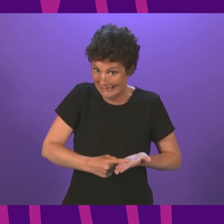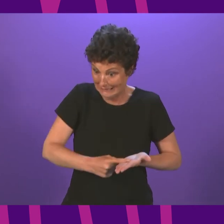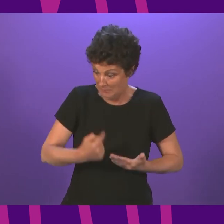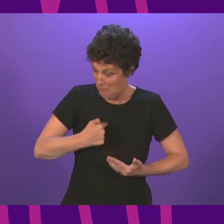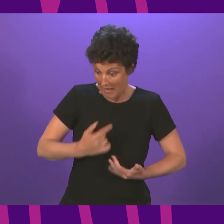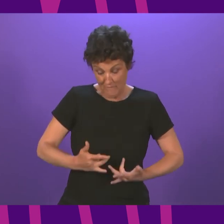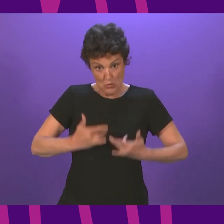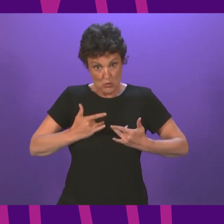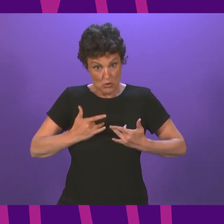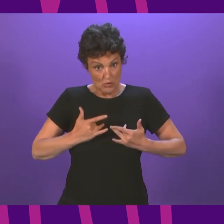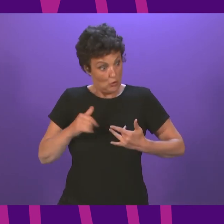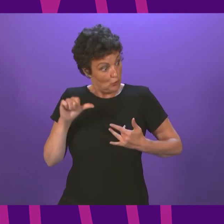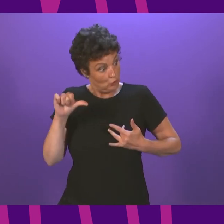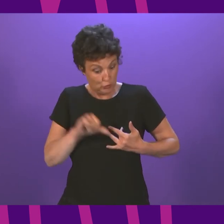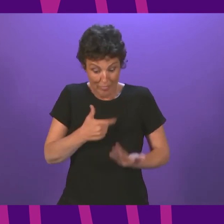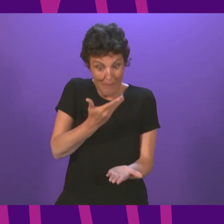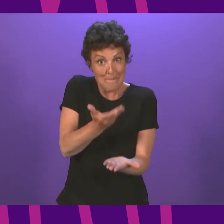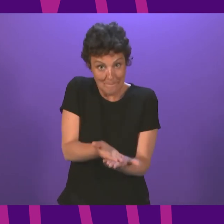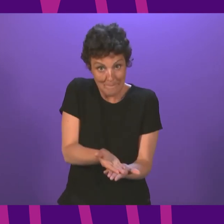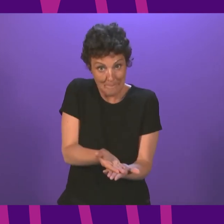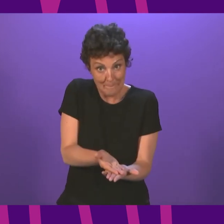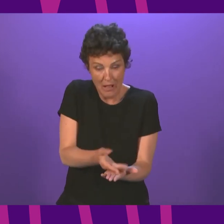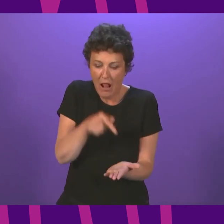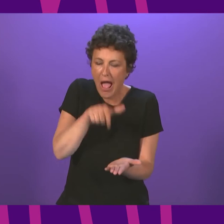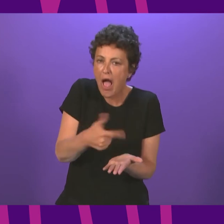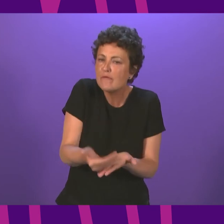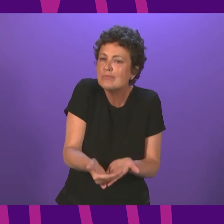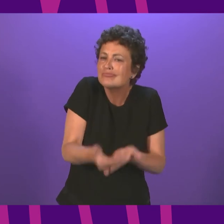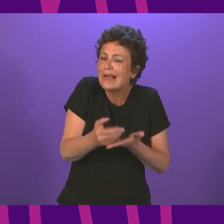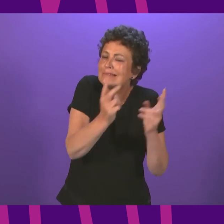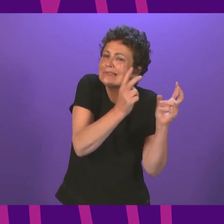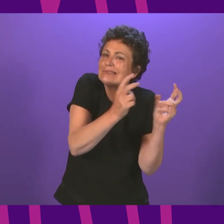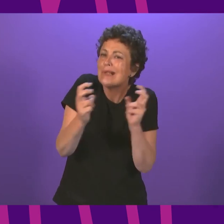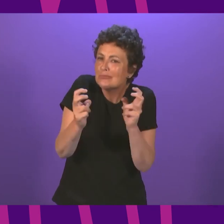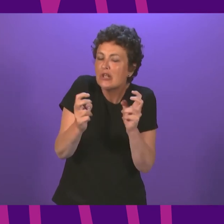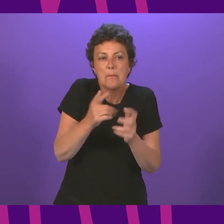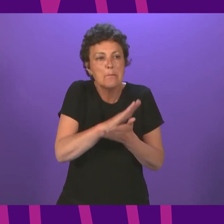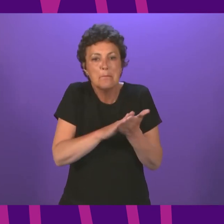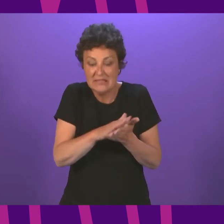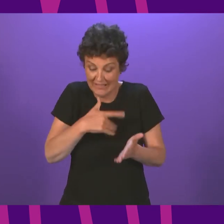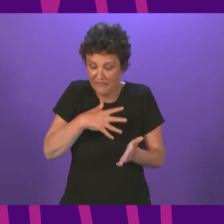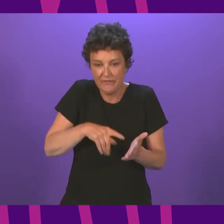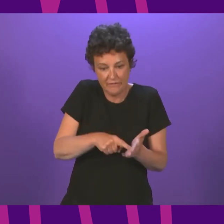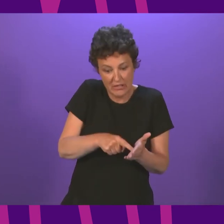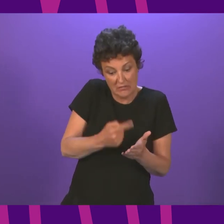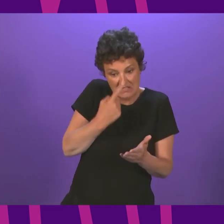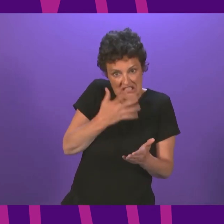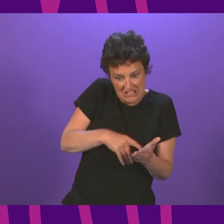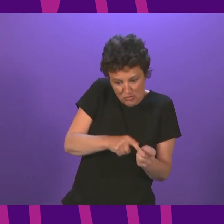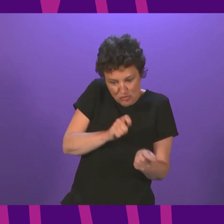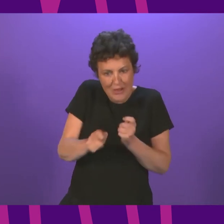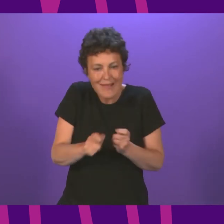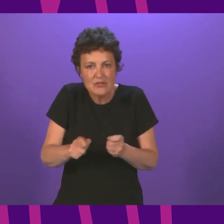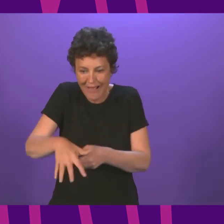tribute to one of the finest individuals I have ever met and to extend my love and sympathy